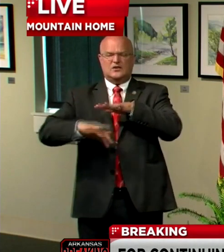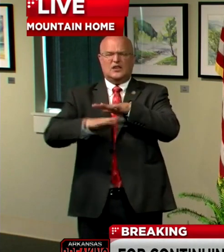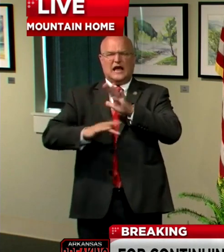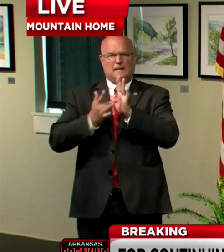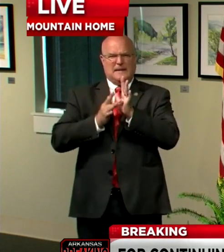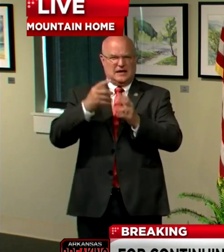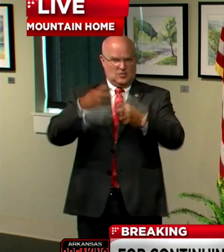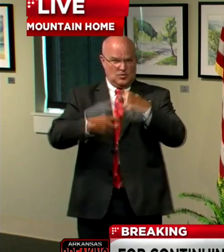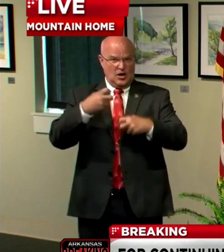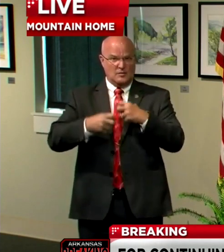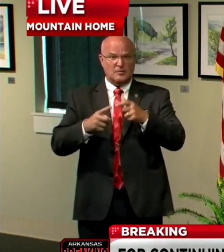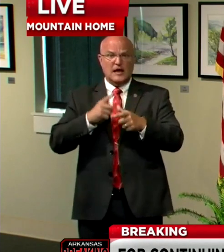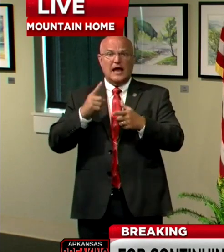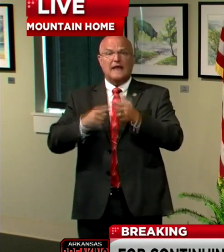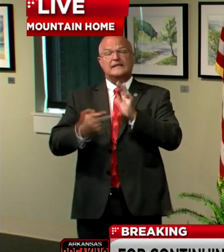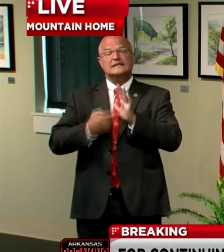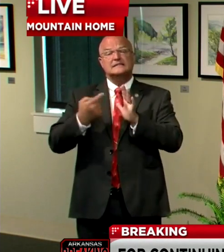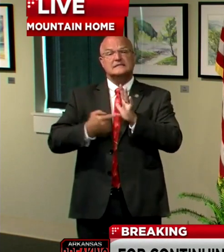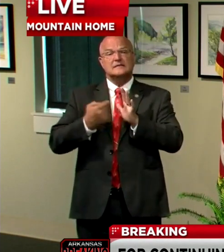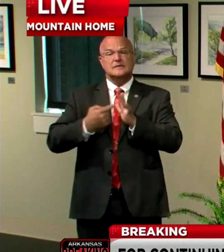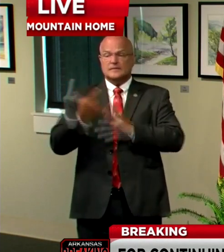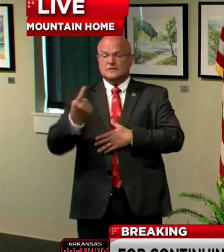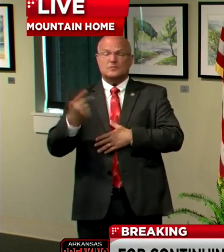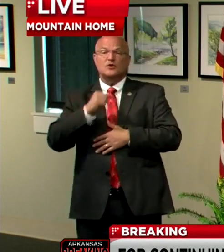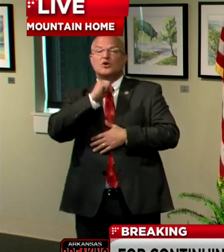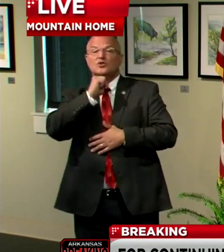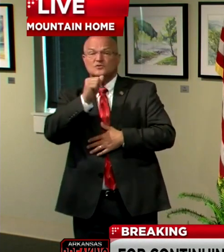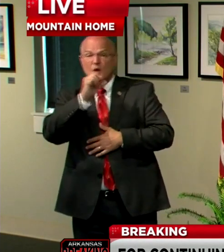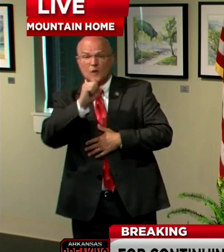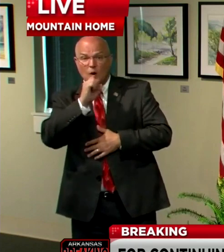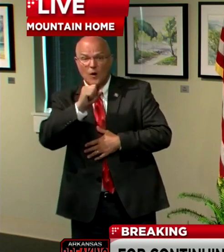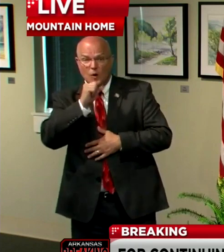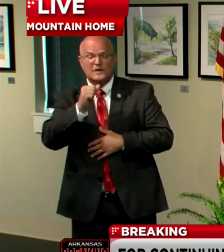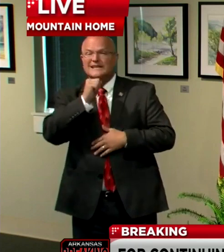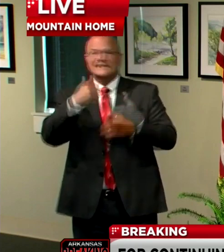INTO MOTION CHAINS OF TRANSMISSION AND WE DON'T KNOW WHERE IT WILL LEAD BUT OFTEN TIME DOES LEAD TO AN OLDER